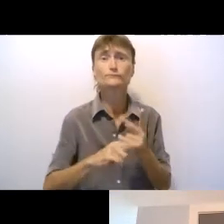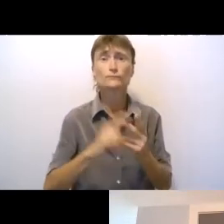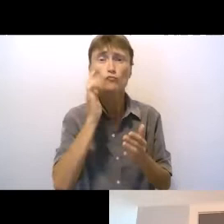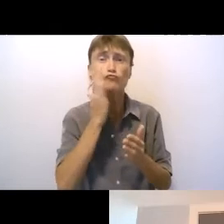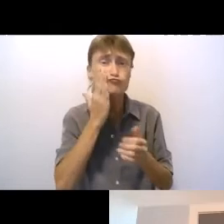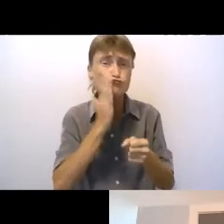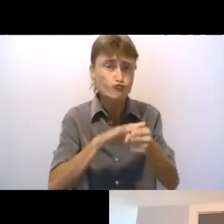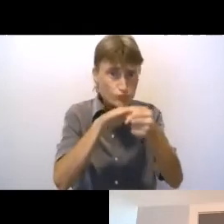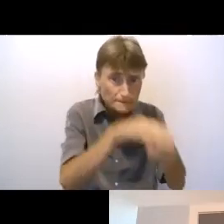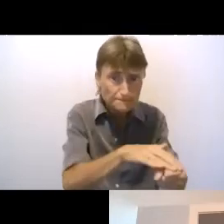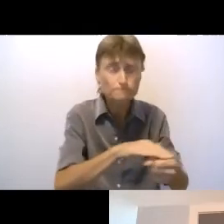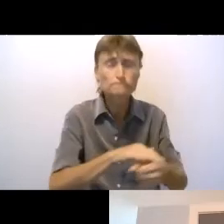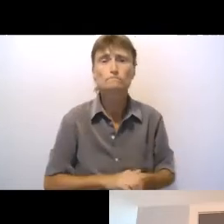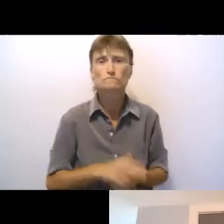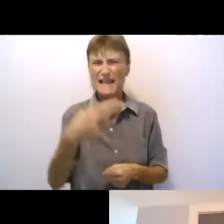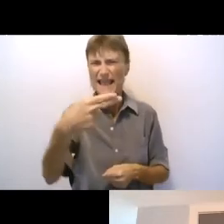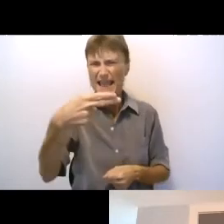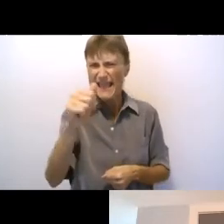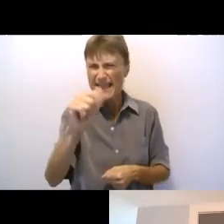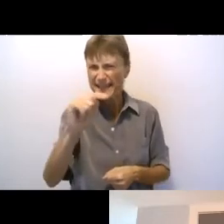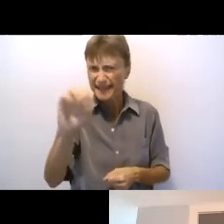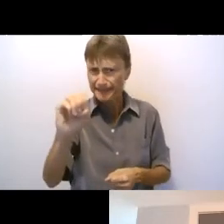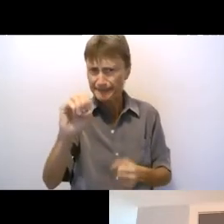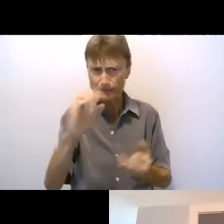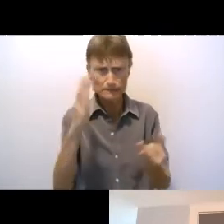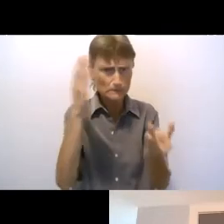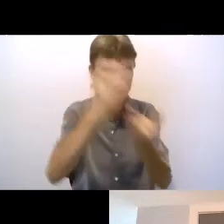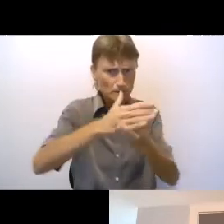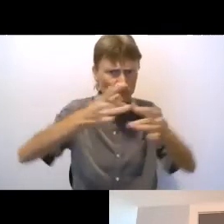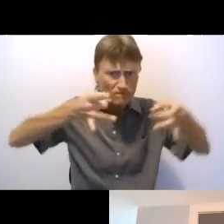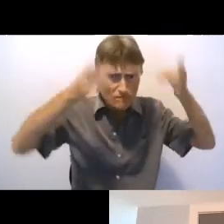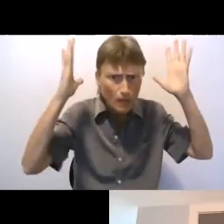to be able to stand up and intervene when people need it the most. So please chat privately